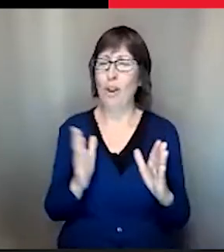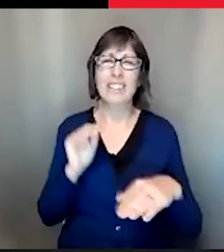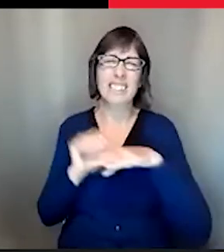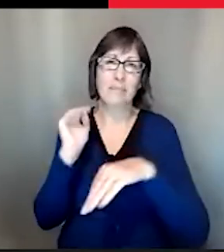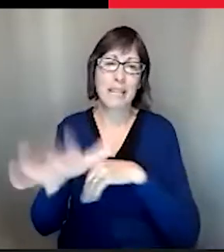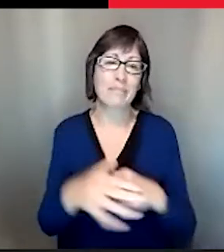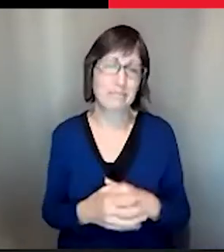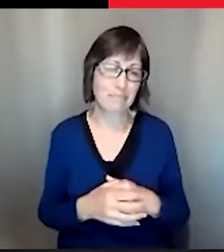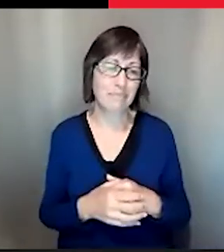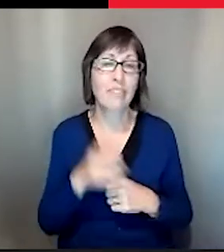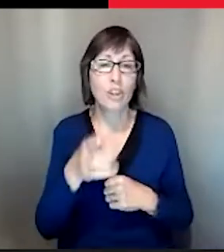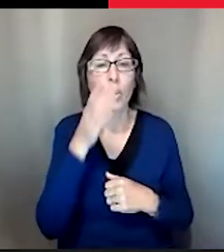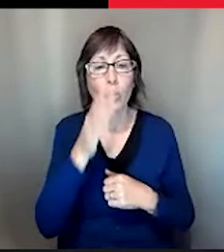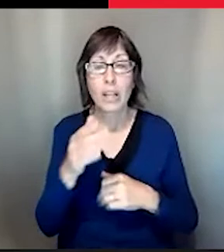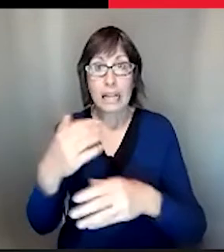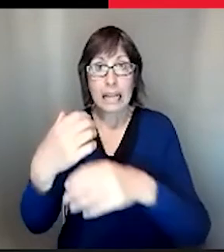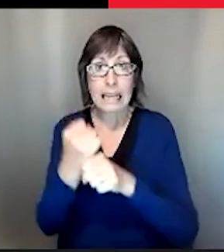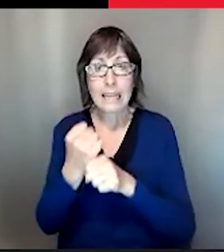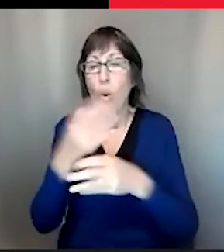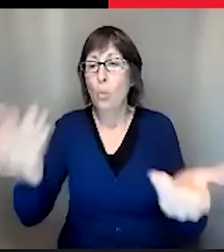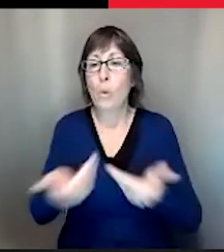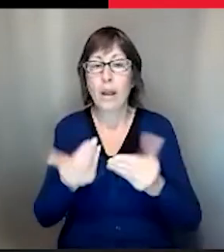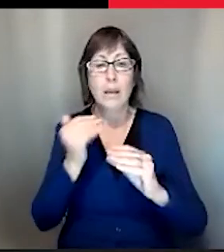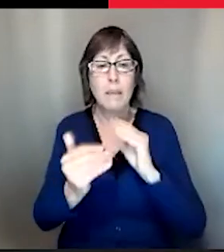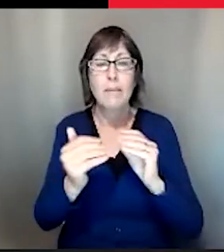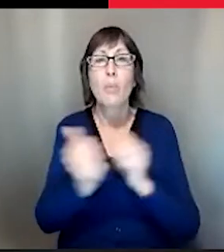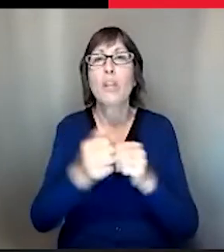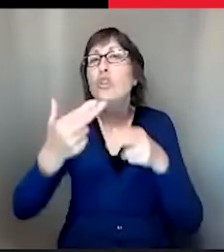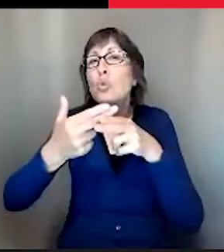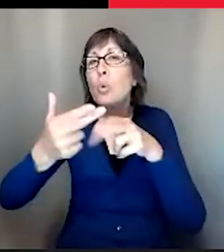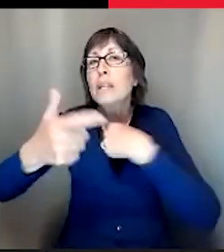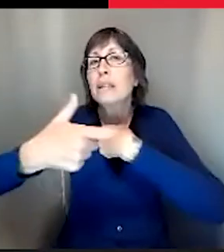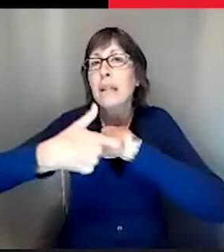You will receive a welcome email with a temporary password to confirm your account and set your